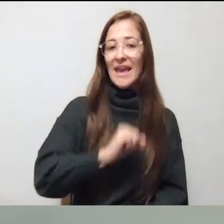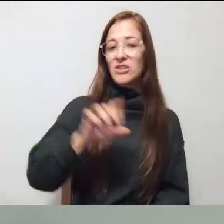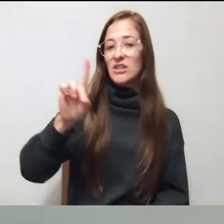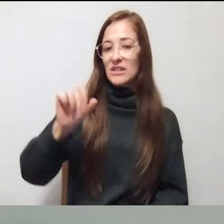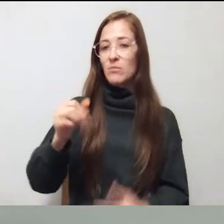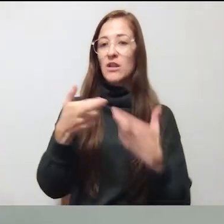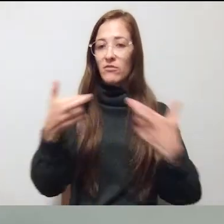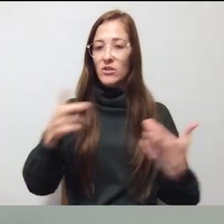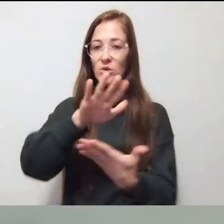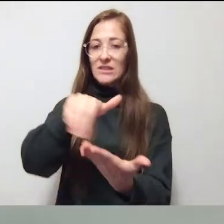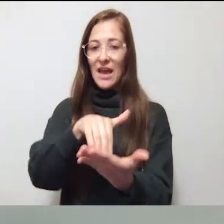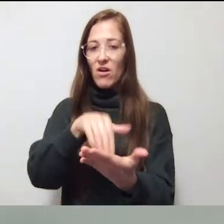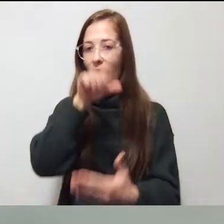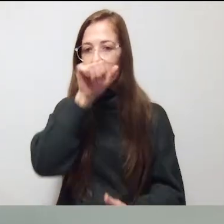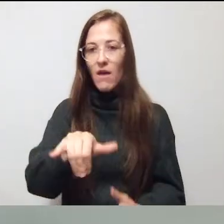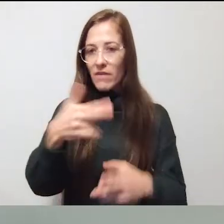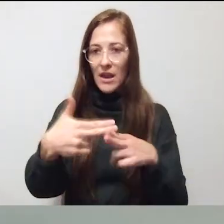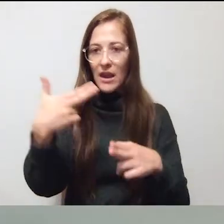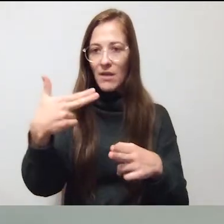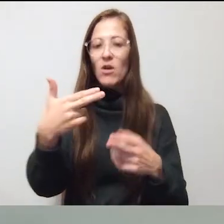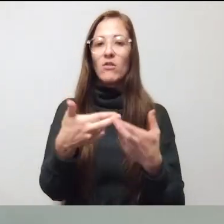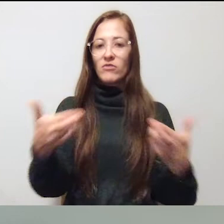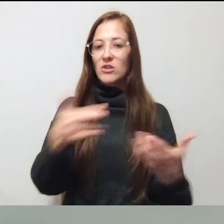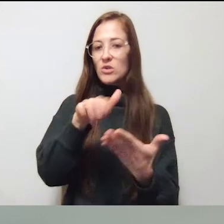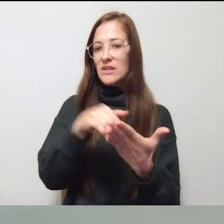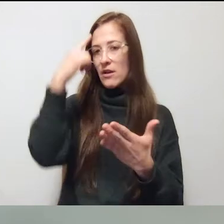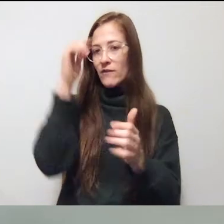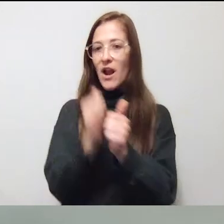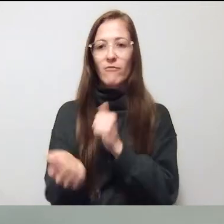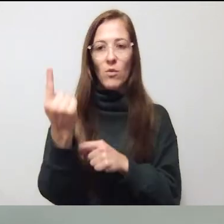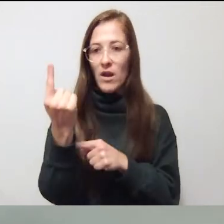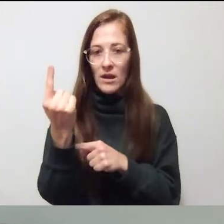which I love that name because it's a resource center for everyone. Right. - And, you know,